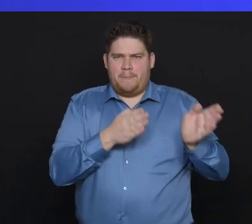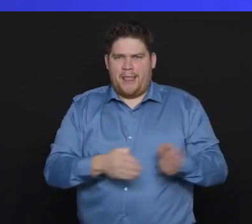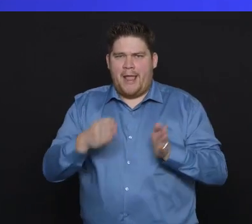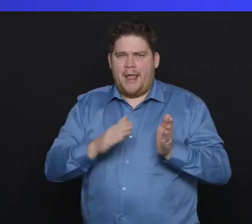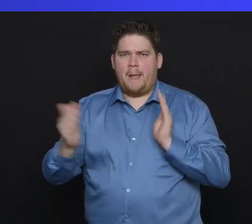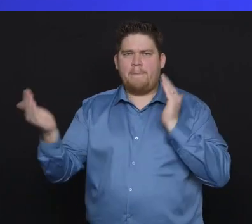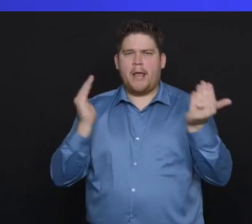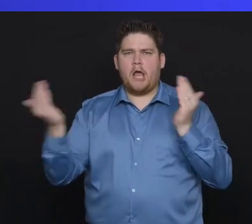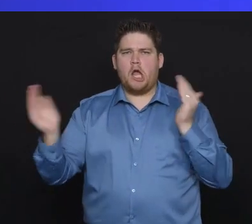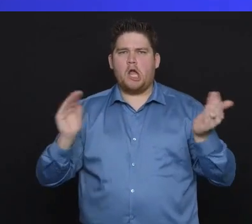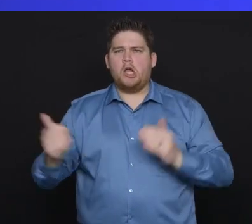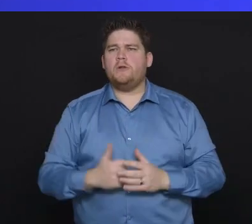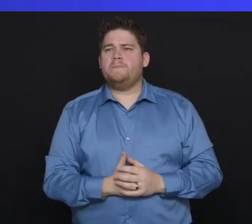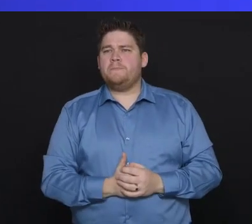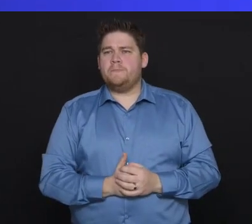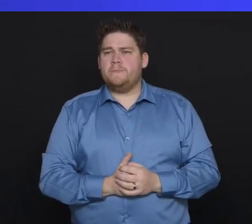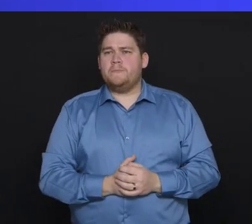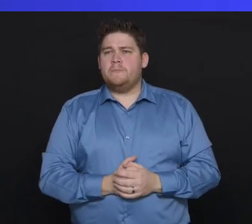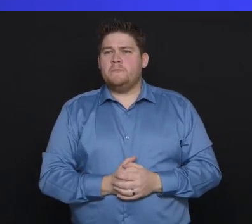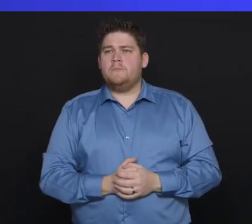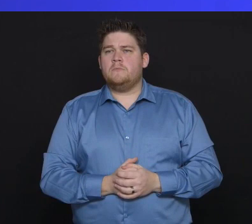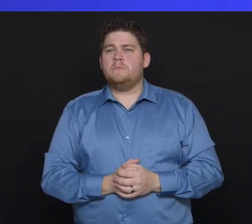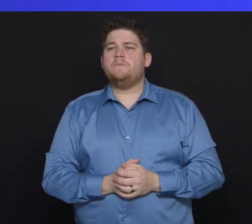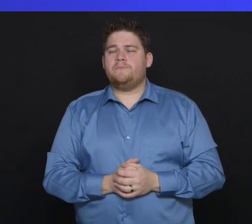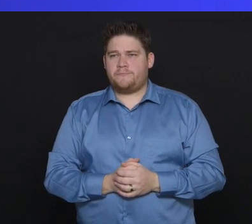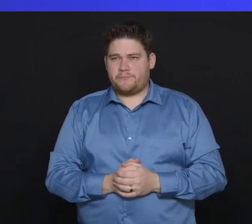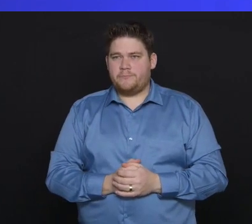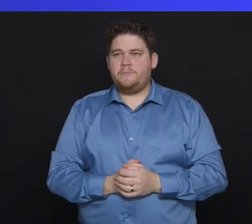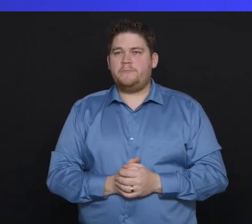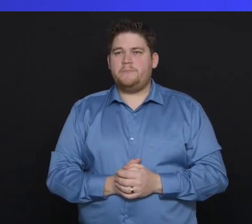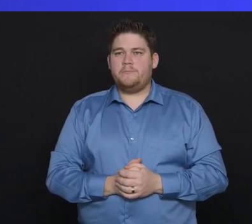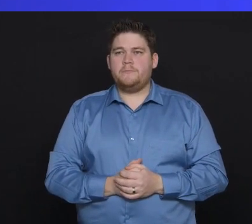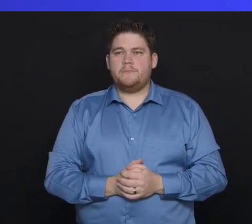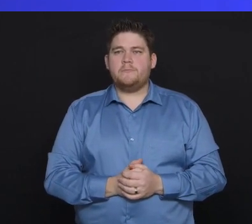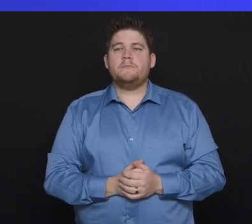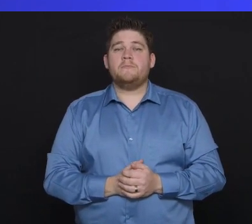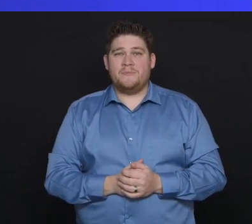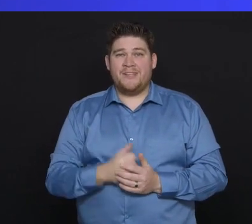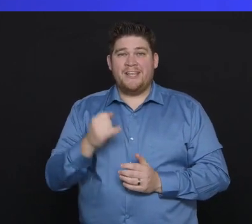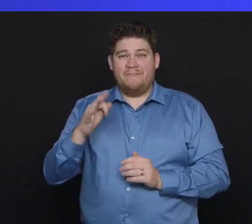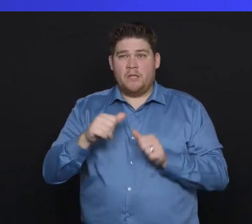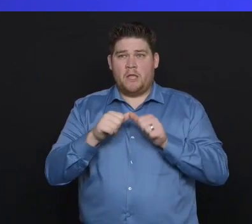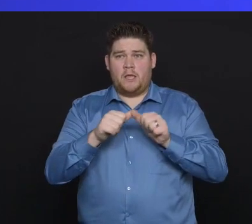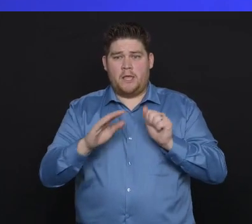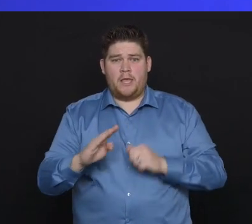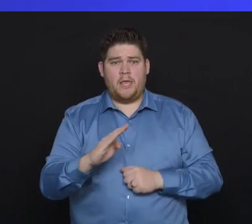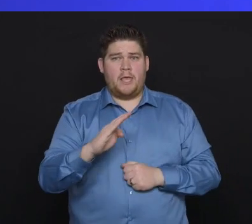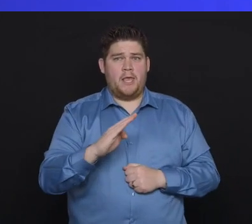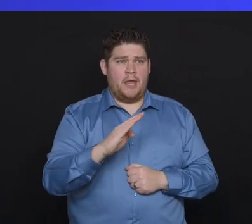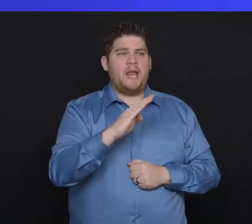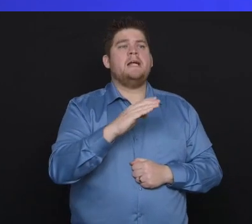cascade and increase the number of critical care beds that are a bit -- that are available and we have plans for people to be